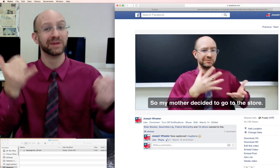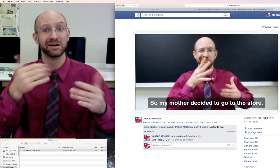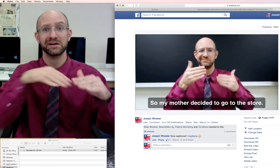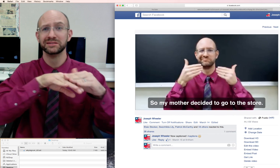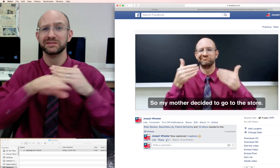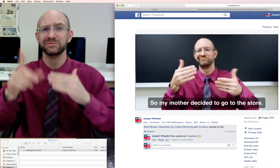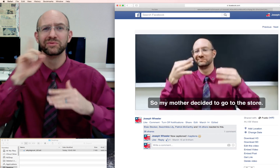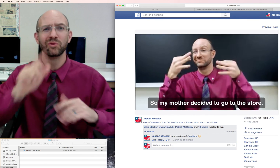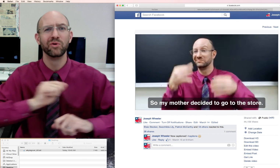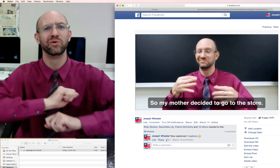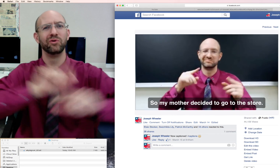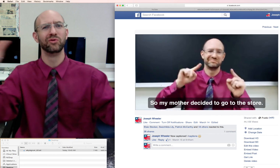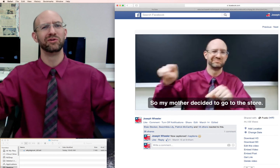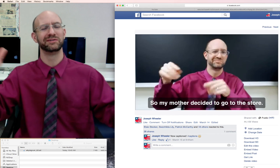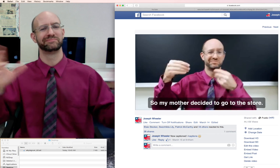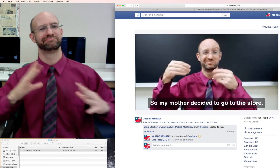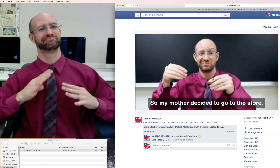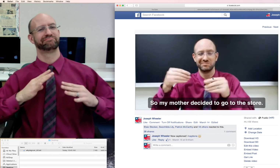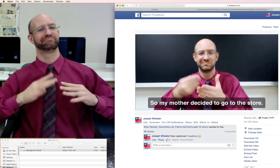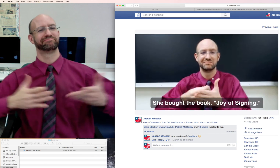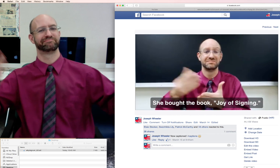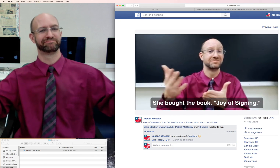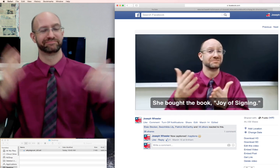Now it is accessible for all. How cool is that!